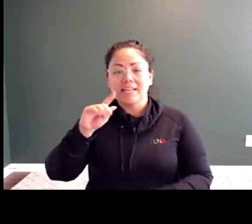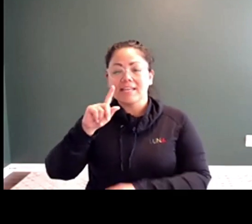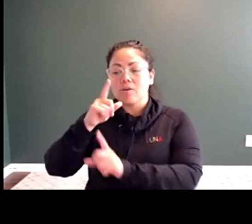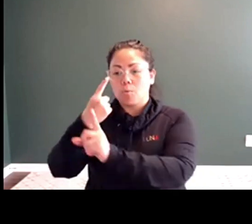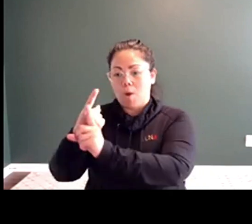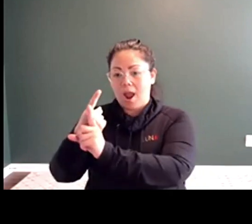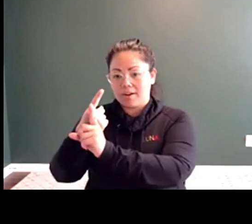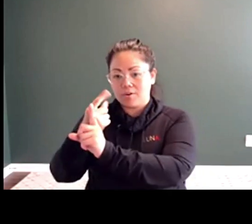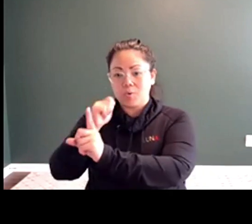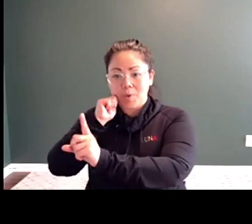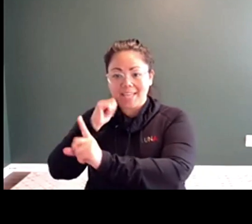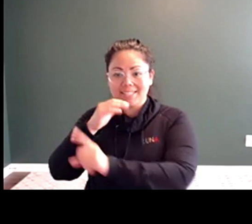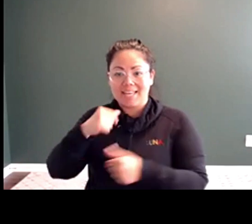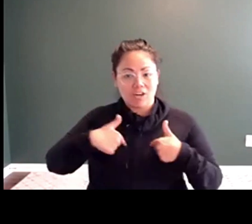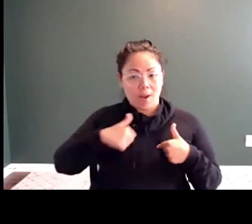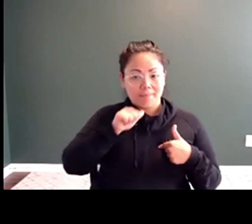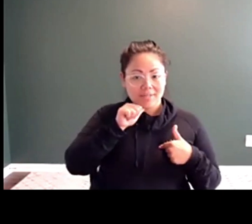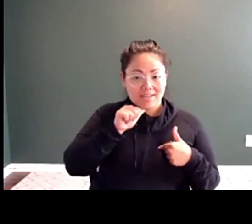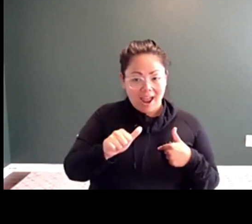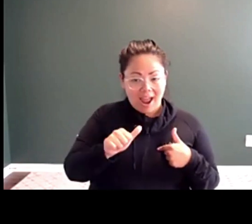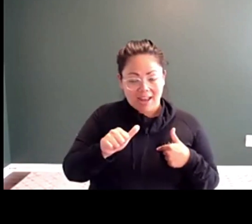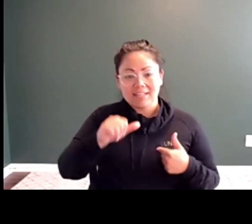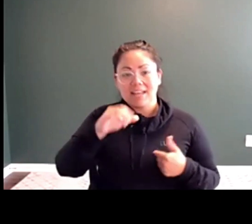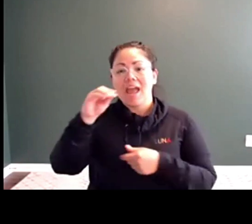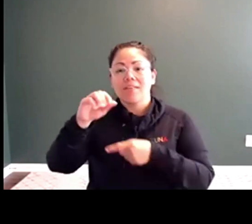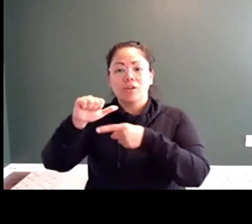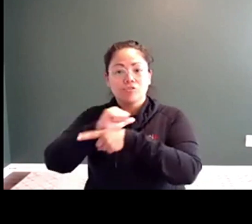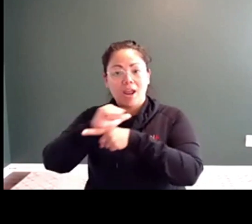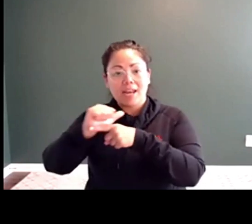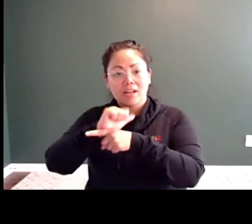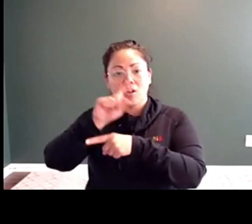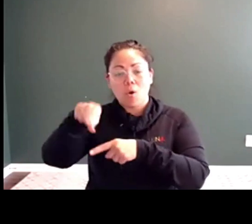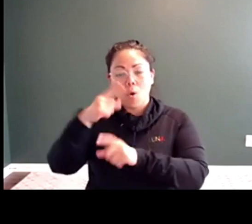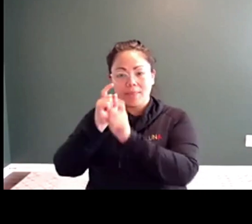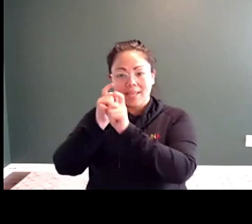and you are not, and the training is only given to the 99%,